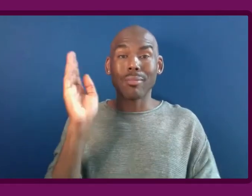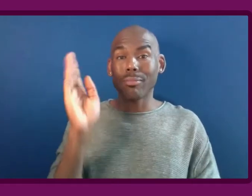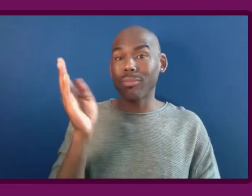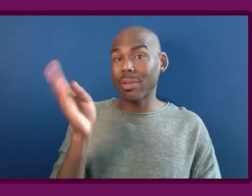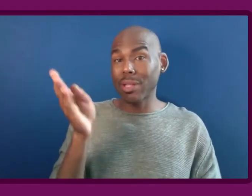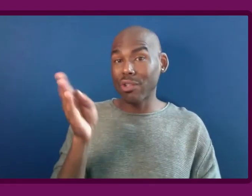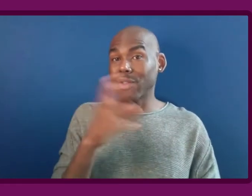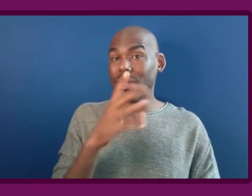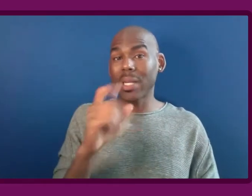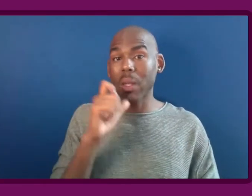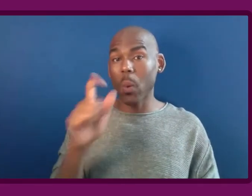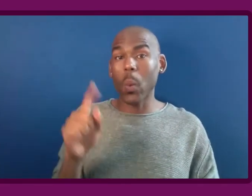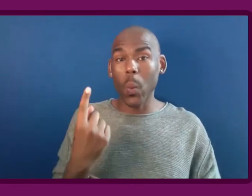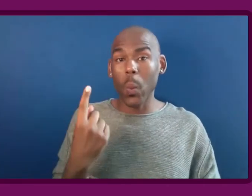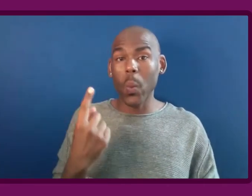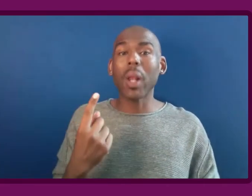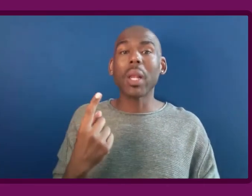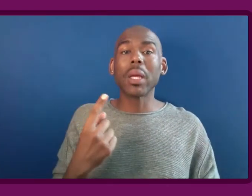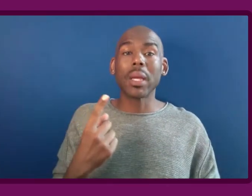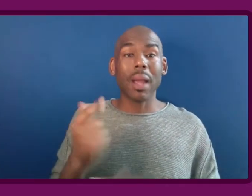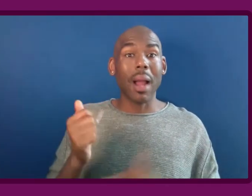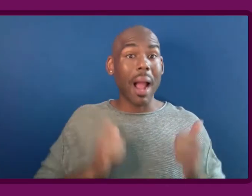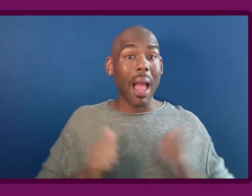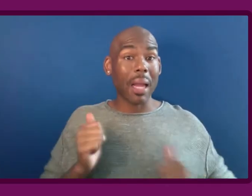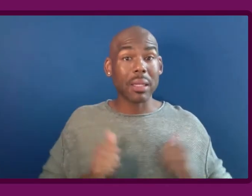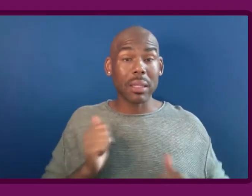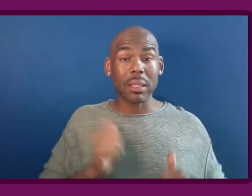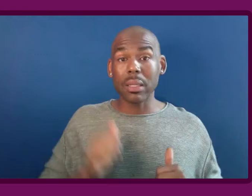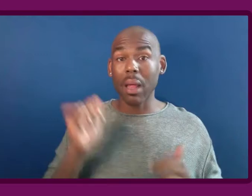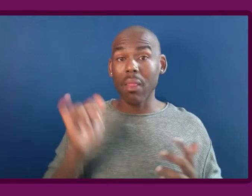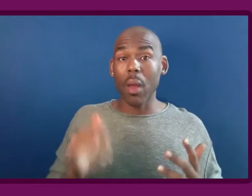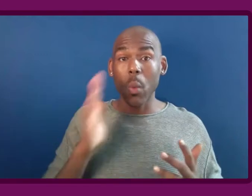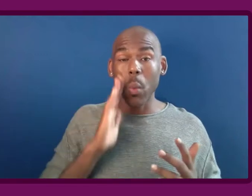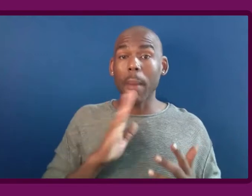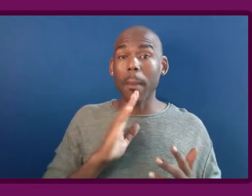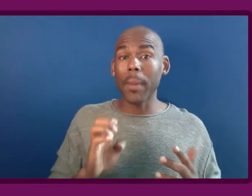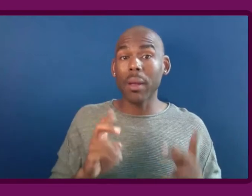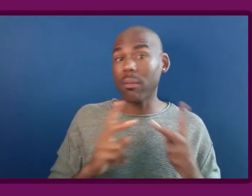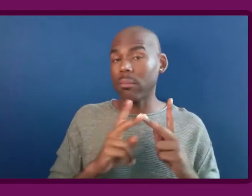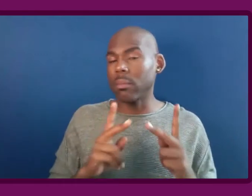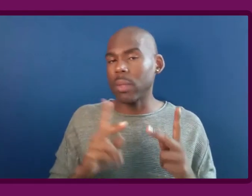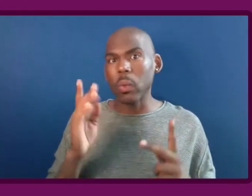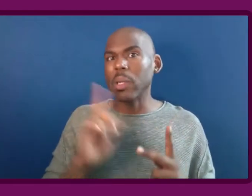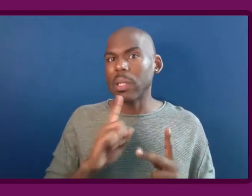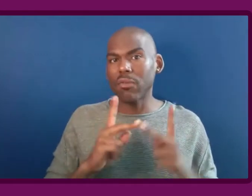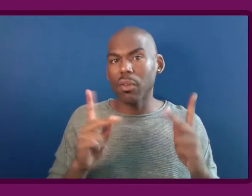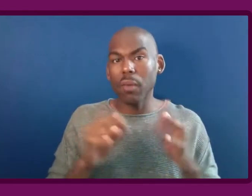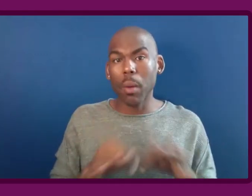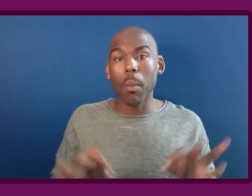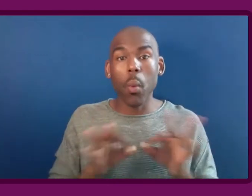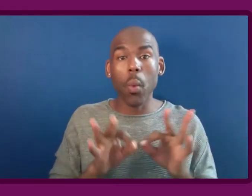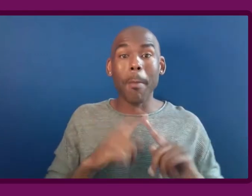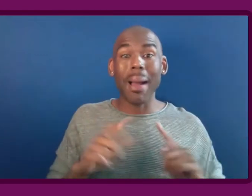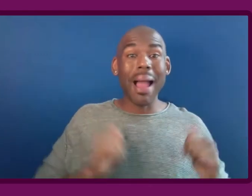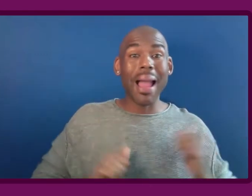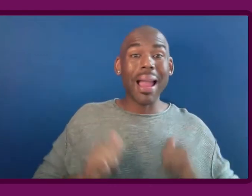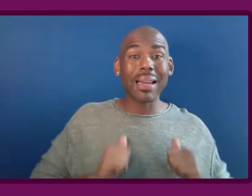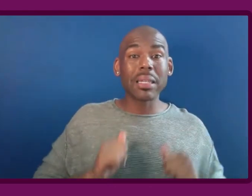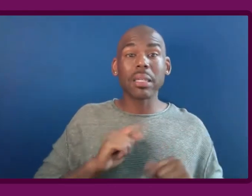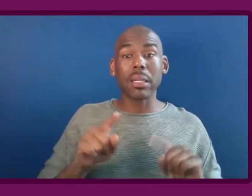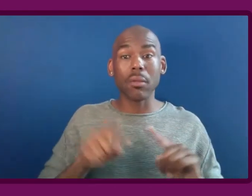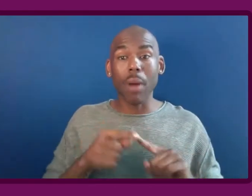their presentation, in not only acting, which is very important, but it's about acting, it's about